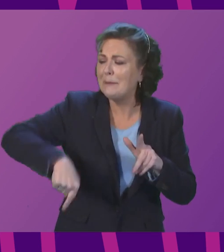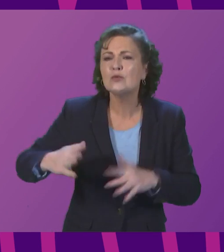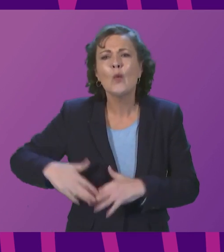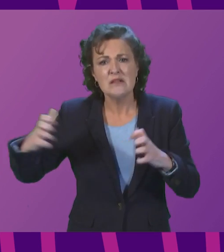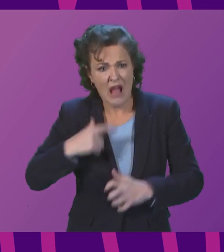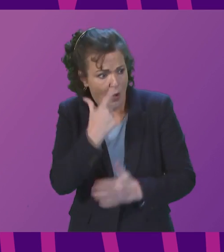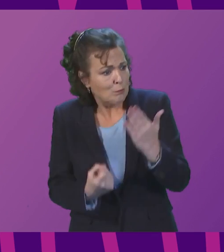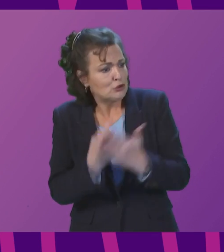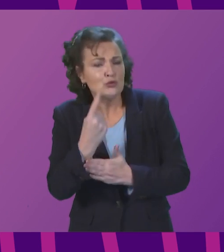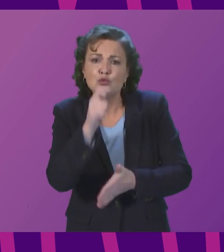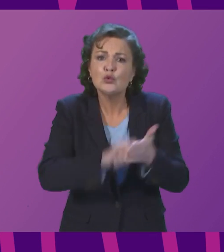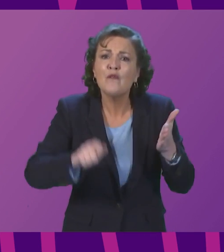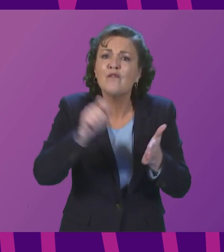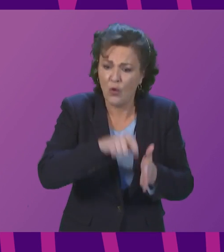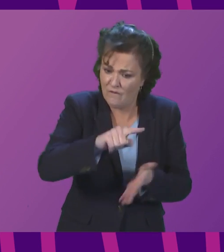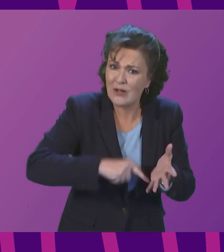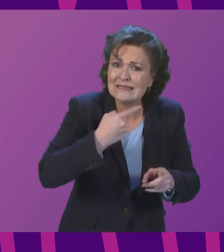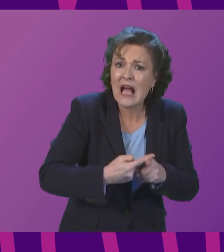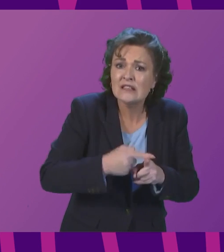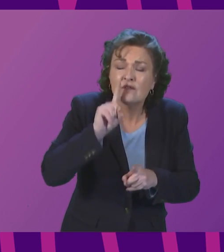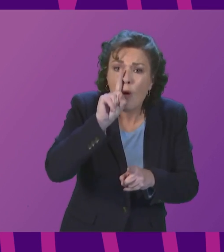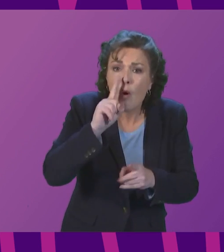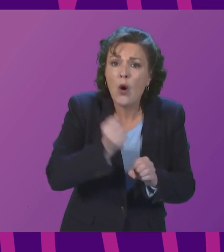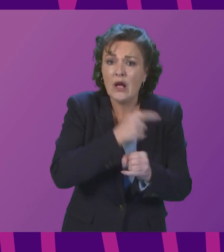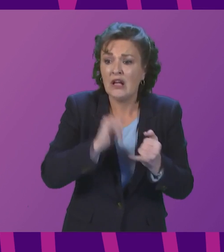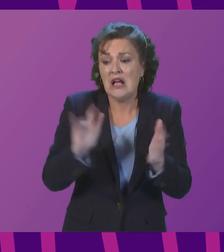I asked the First Minister about what the Government plans to do because, while she